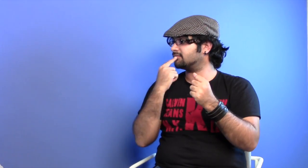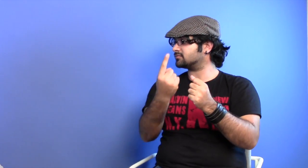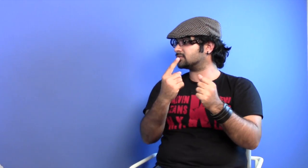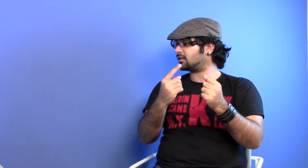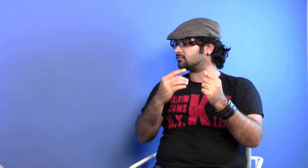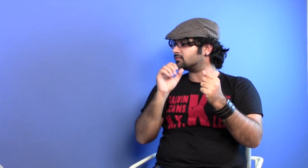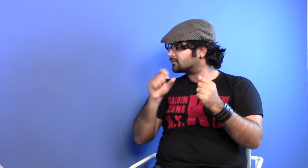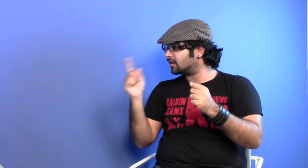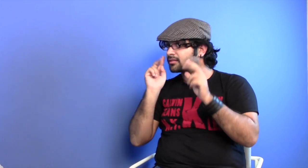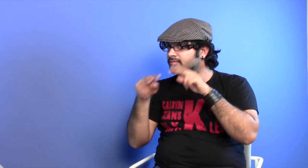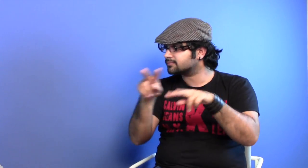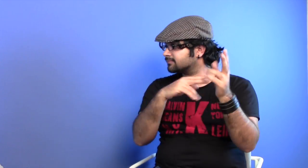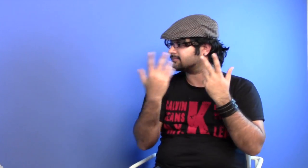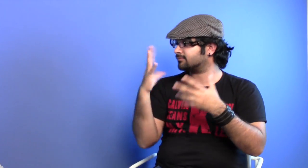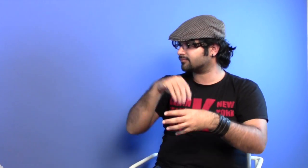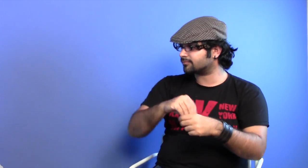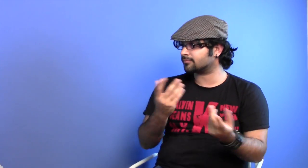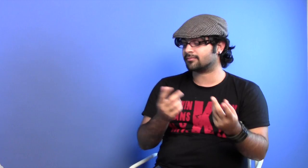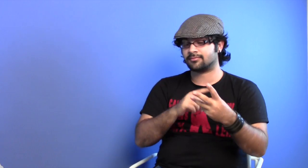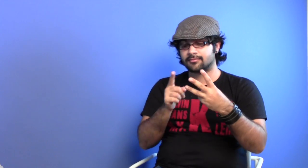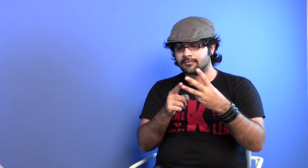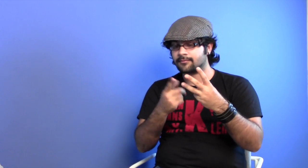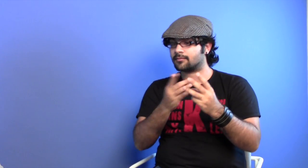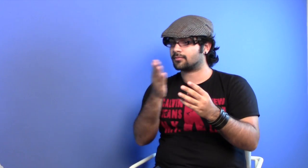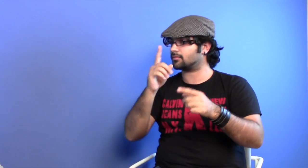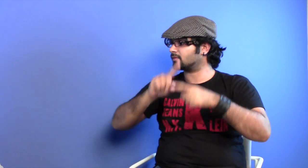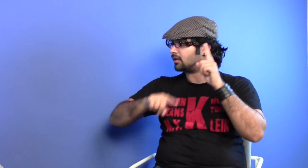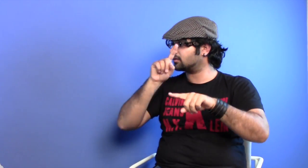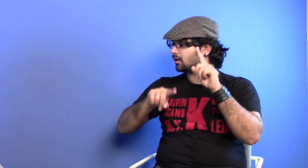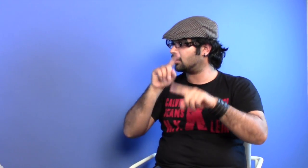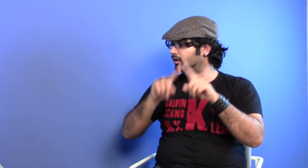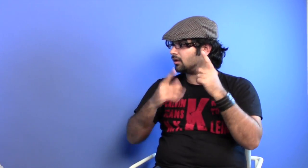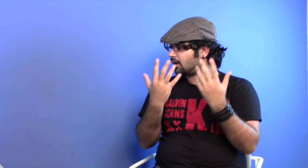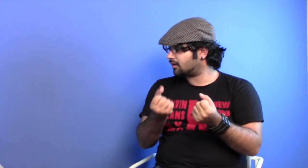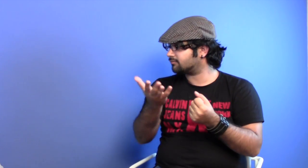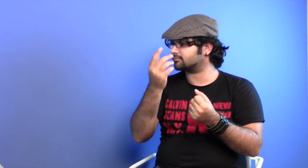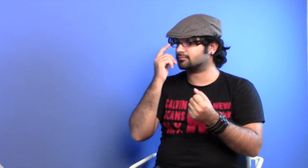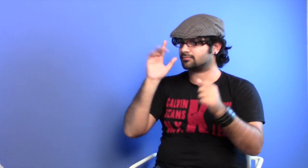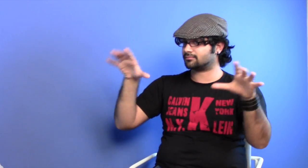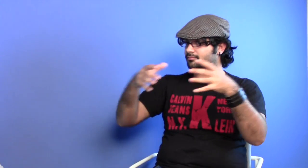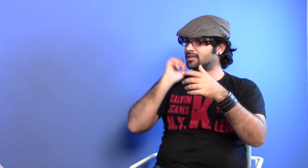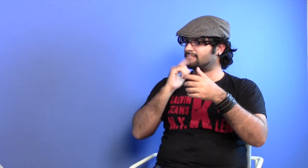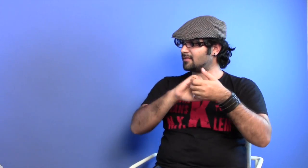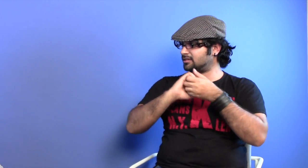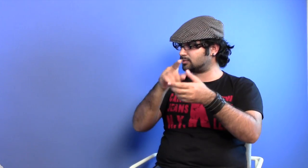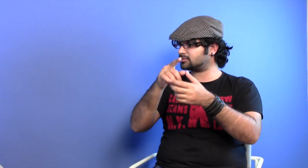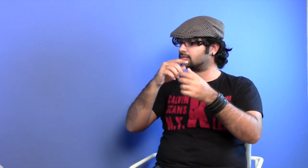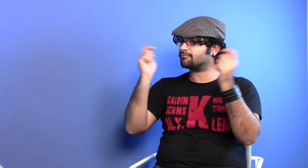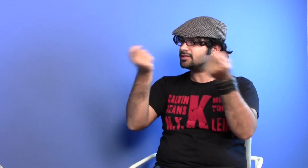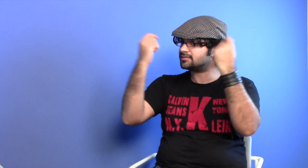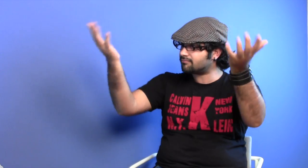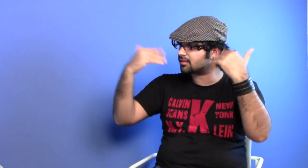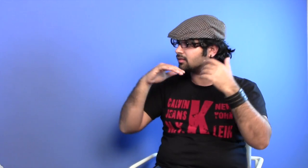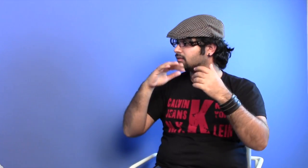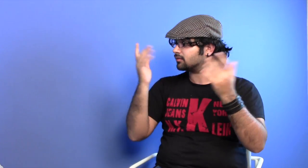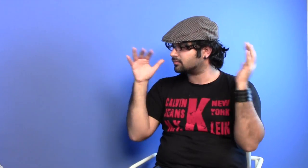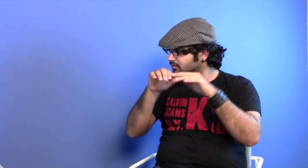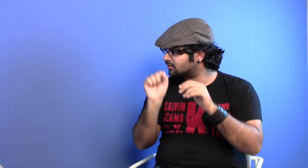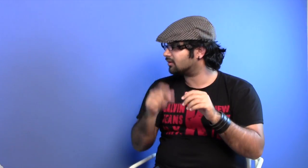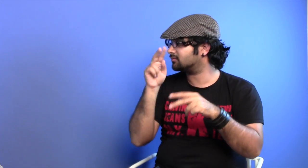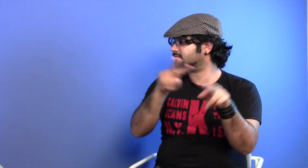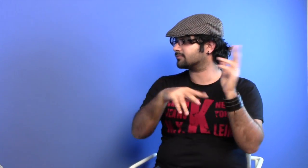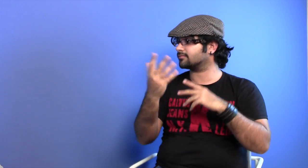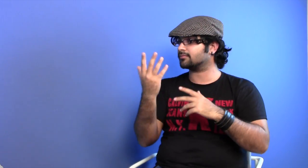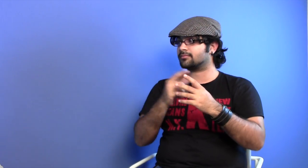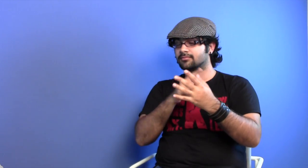people also creates some sculptures for display. Dandiya, a festival organized by the Deaf Association.